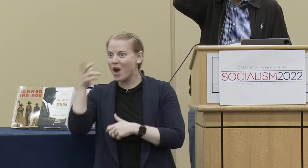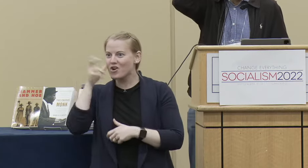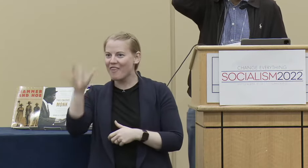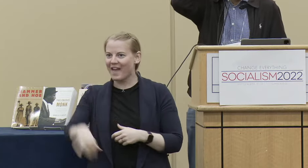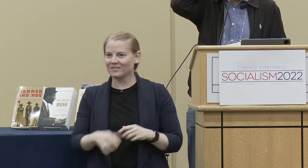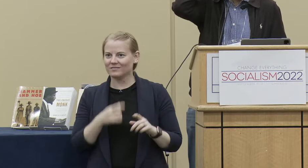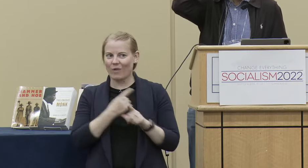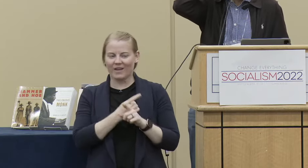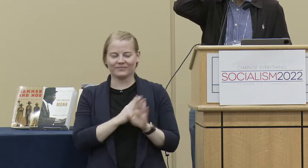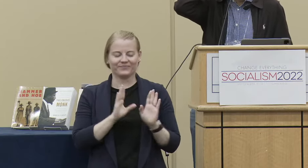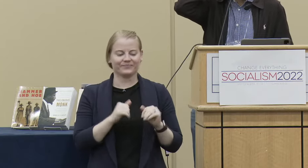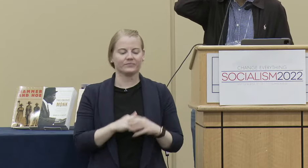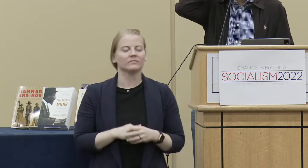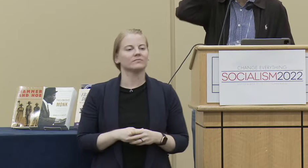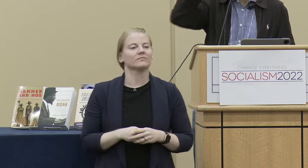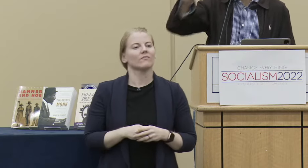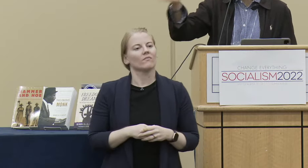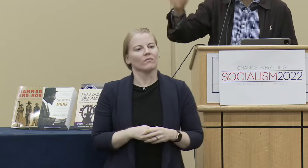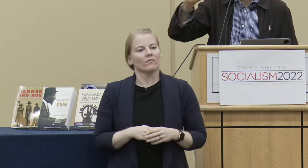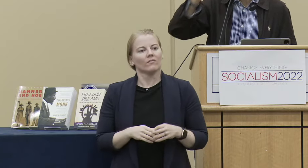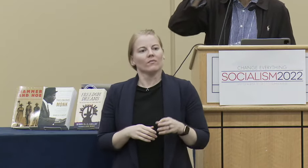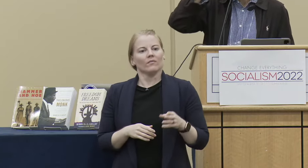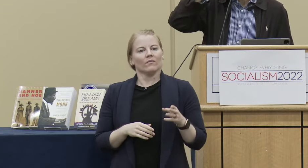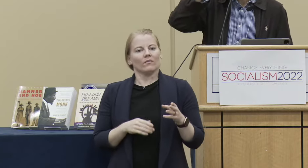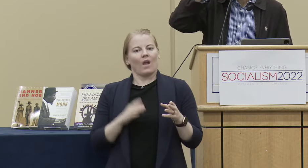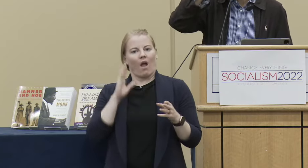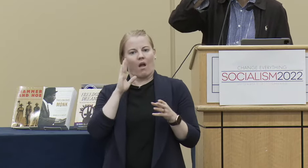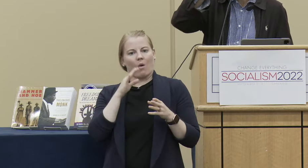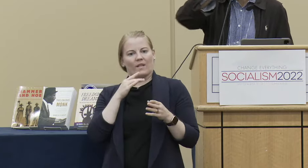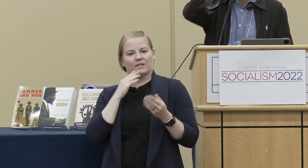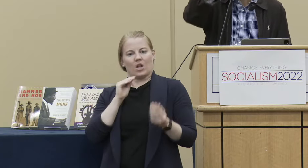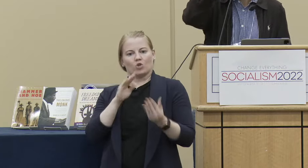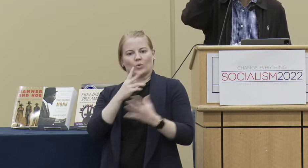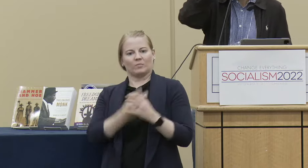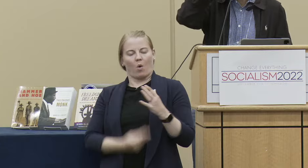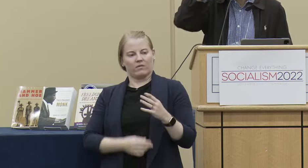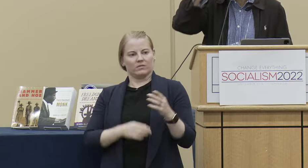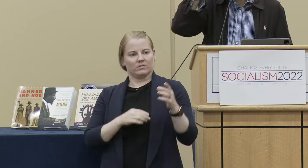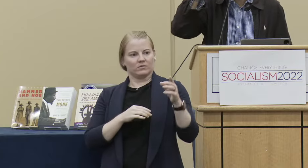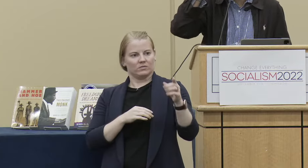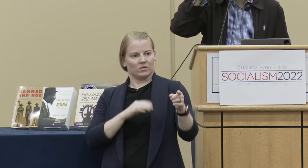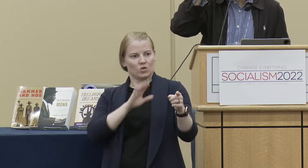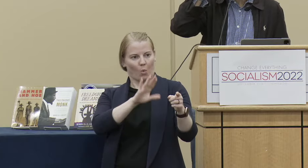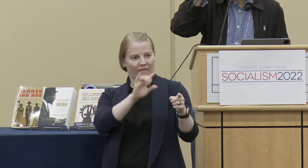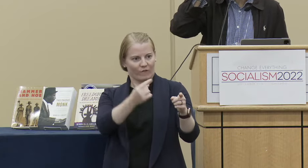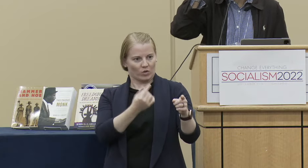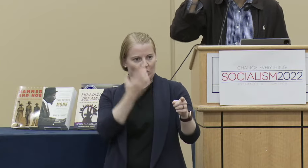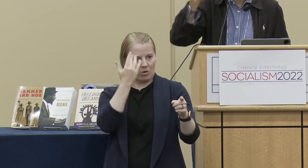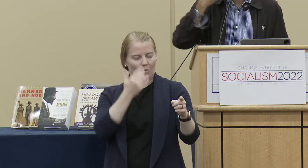that. ≫ Everybody heard that.